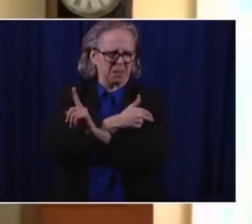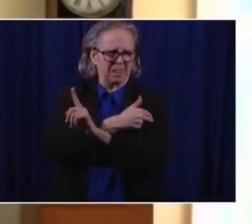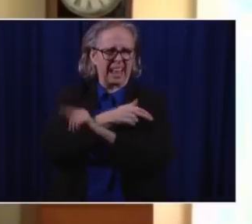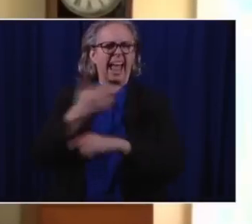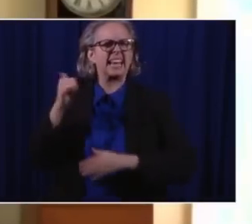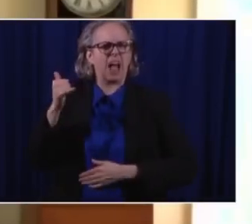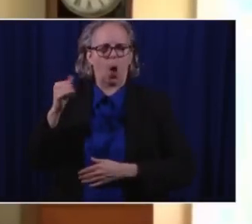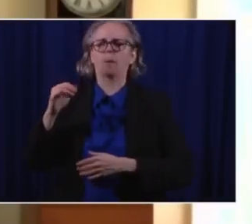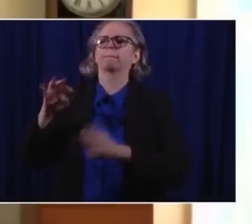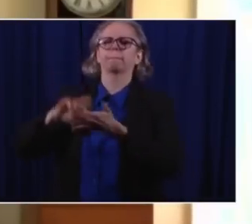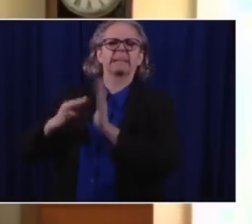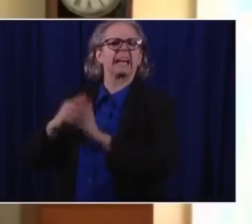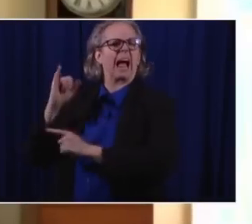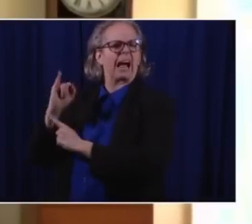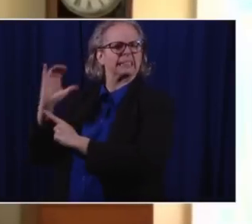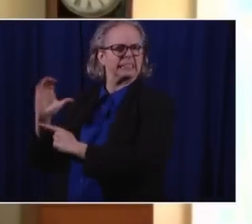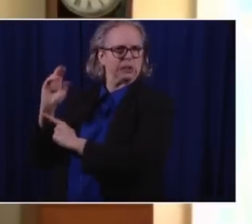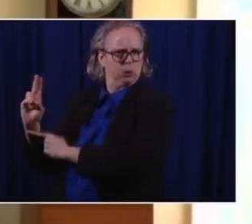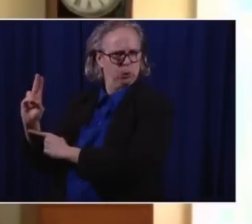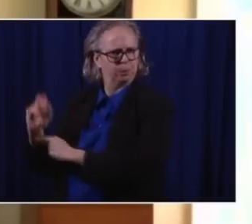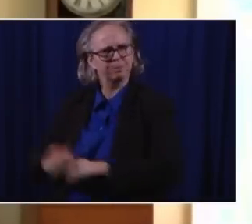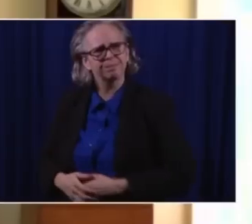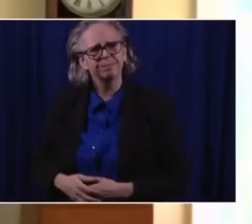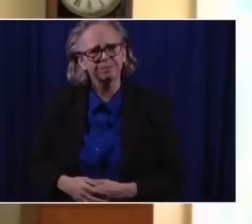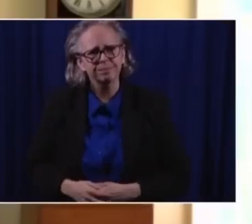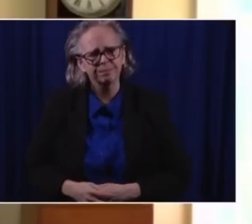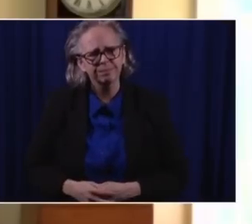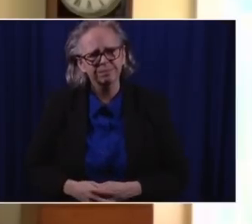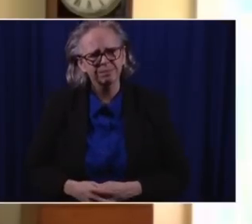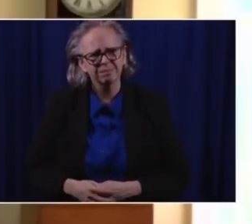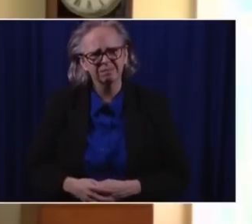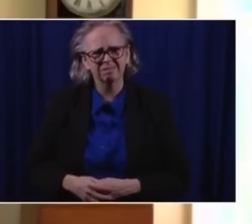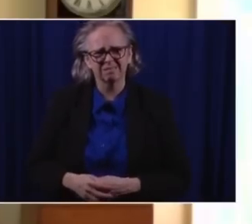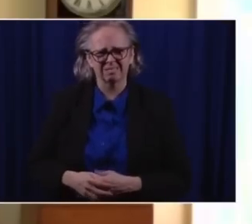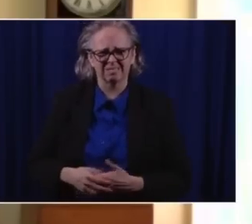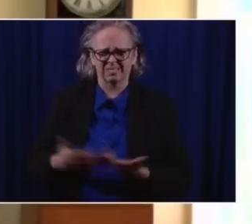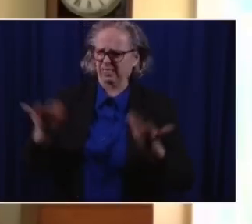seen so far during this pandemic if you look at this. The again, which is number the